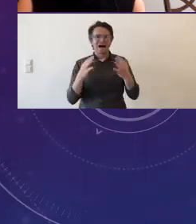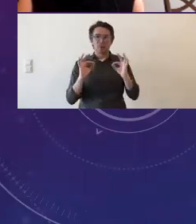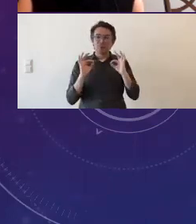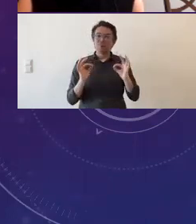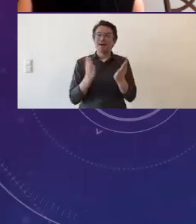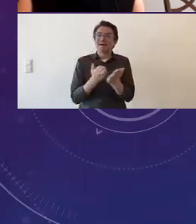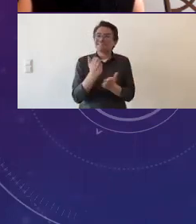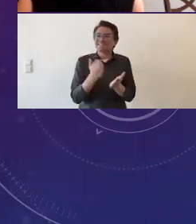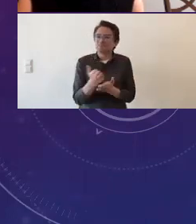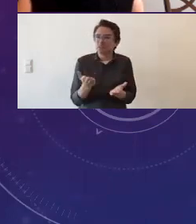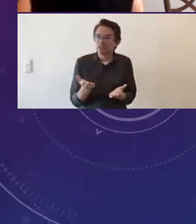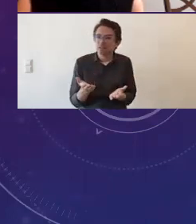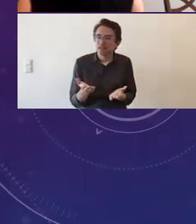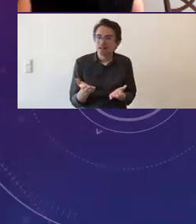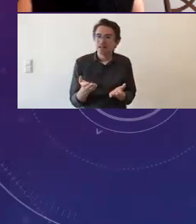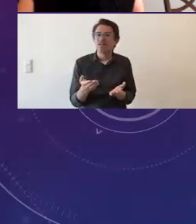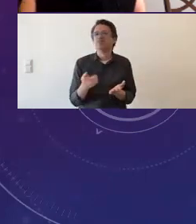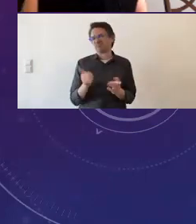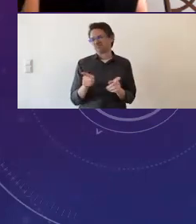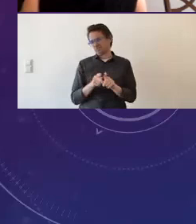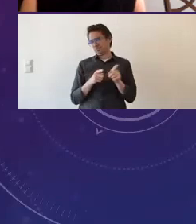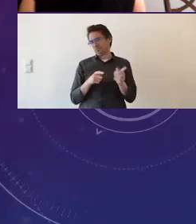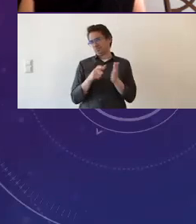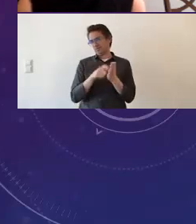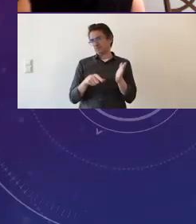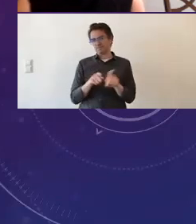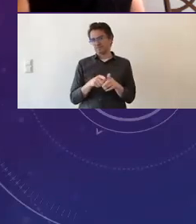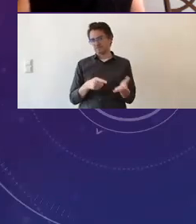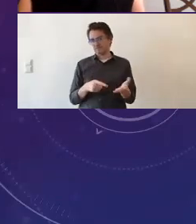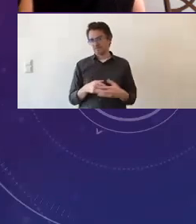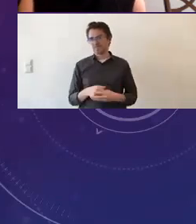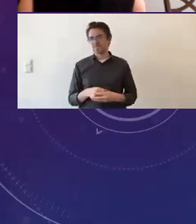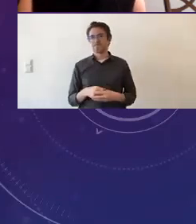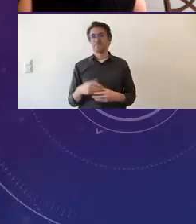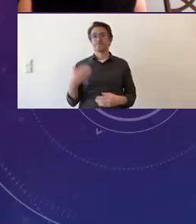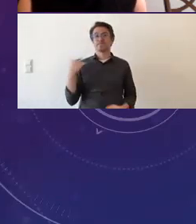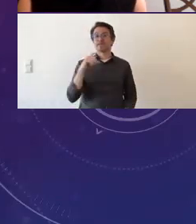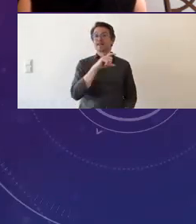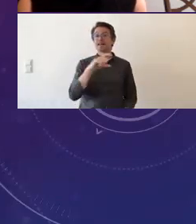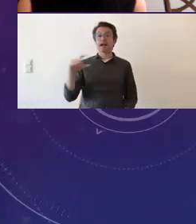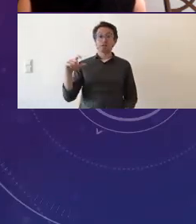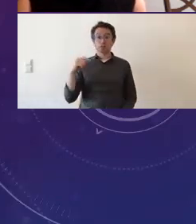document that's the video transcript the other two articles one is persons with